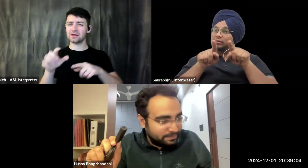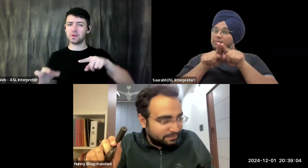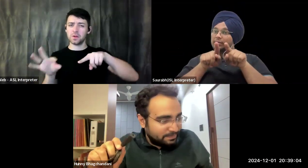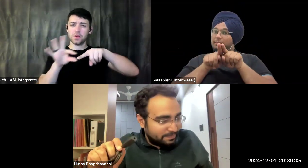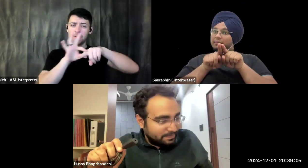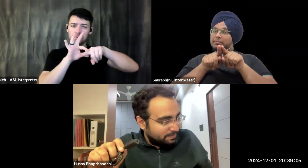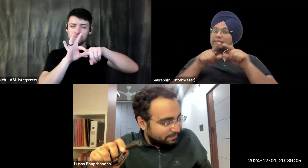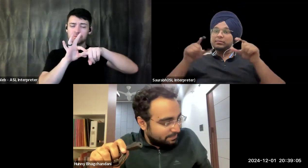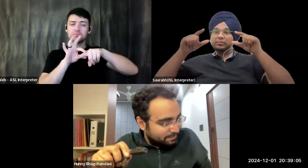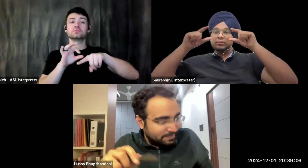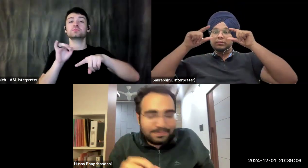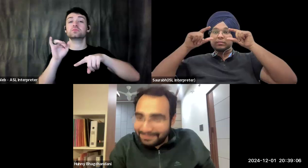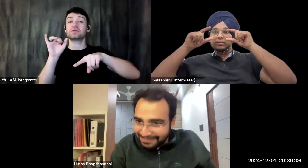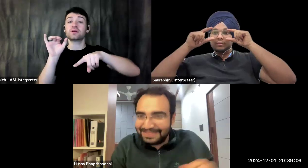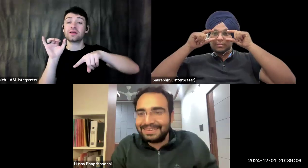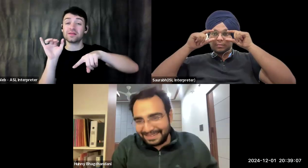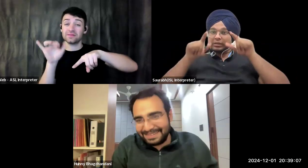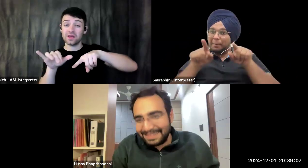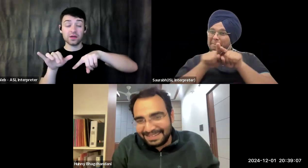it's the same device that can be attached to eyeglasses,